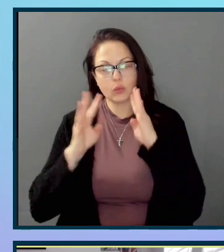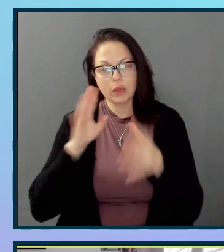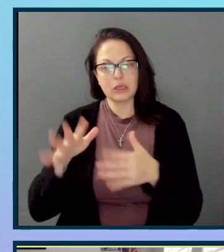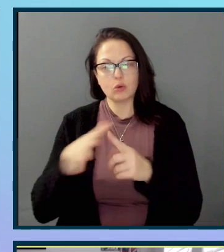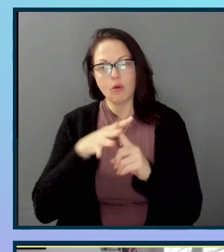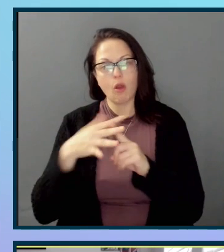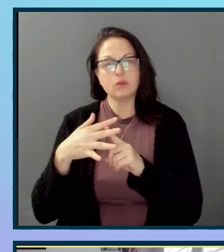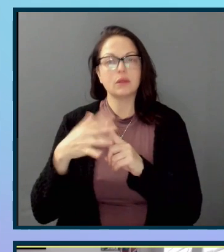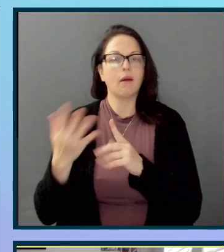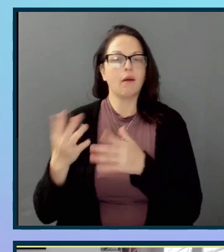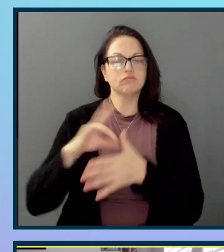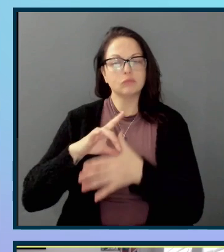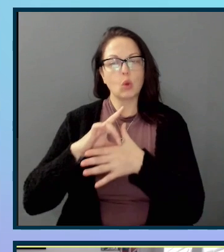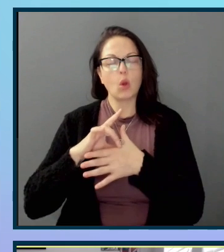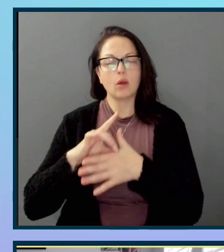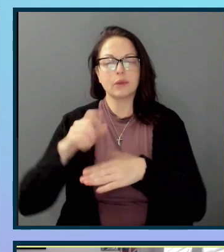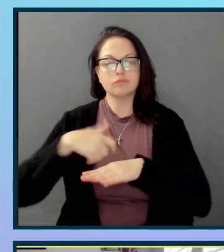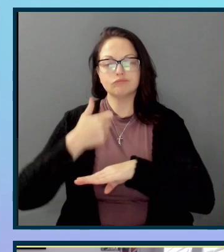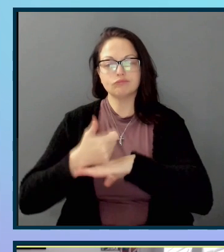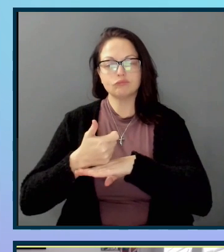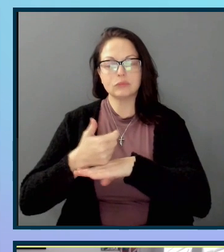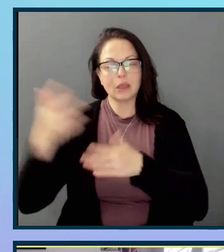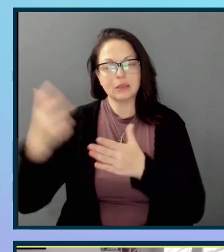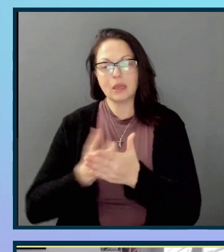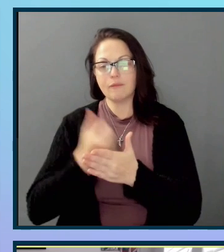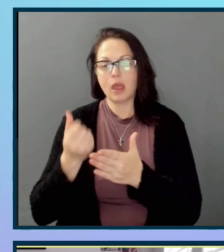think about taking advantage of chunking, boxes,